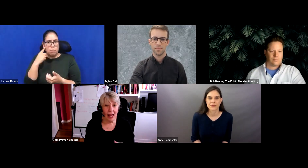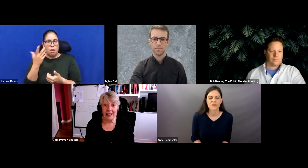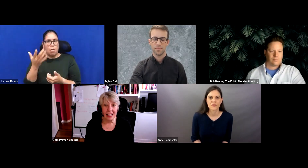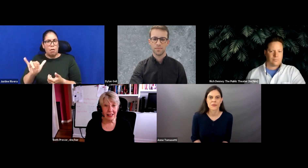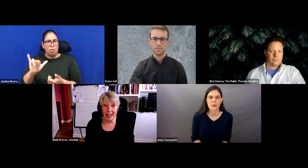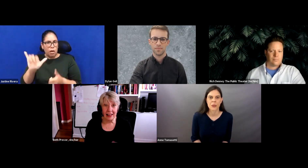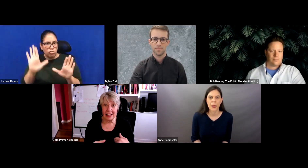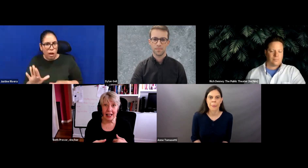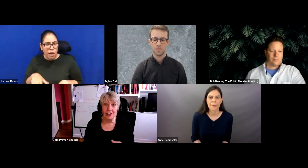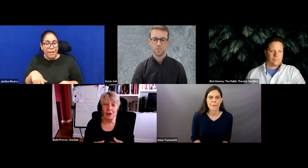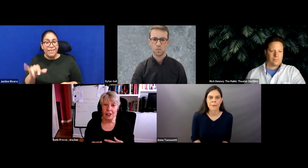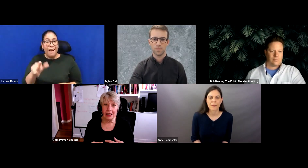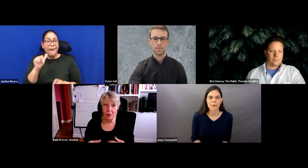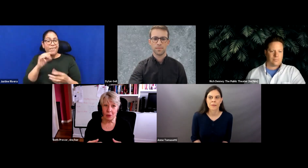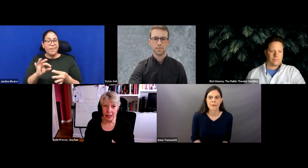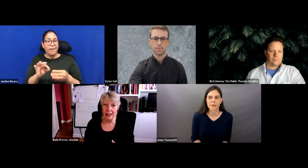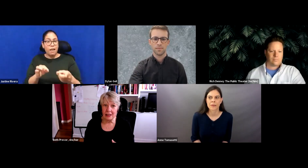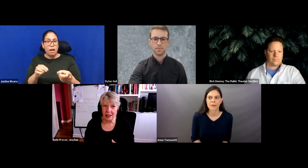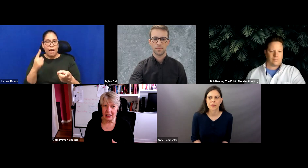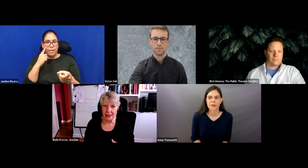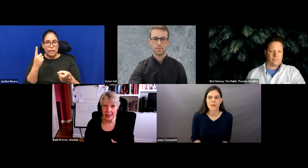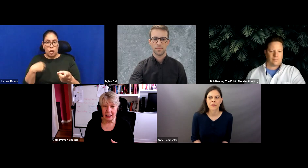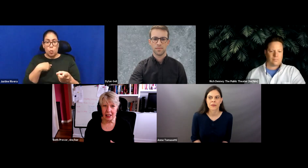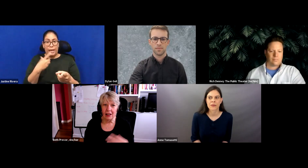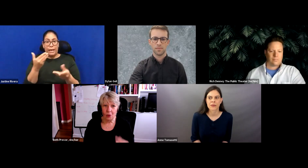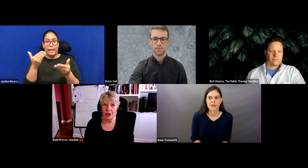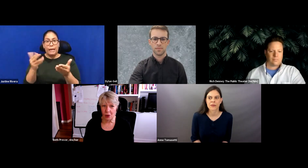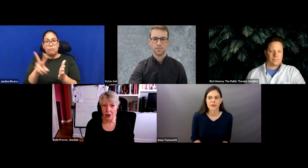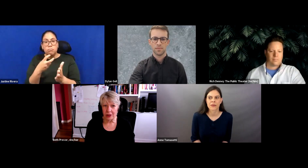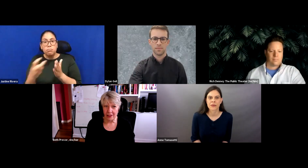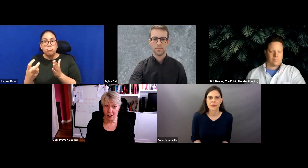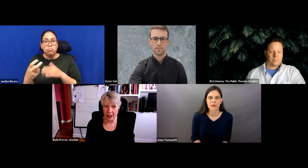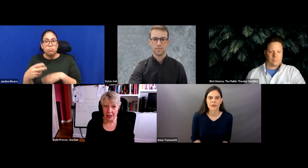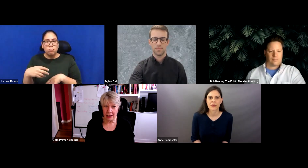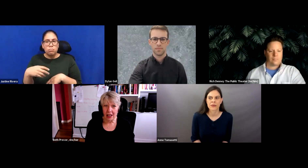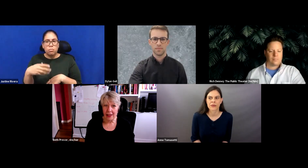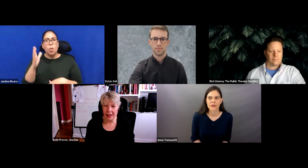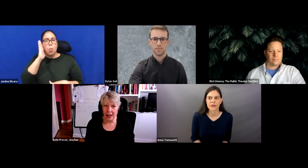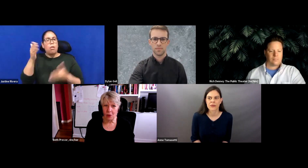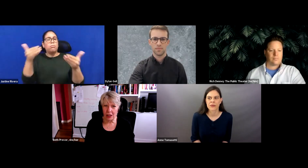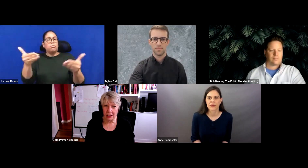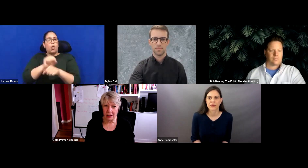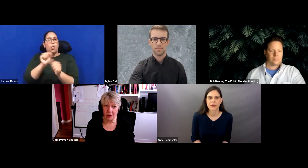you know, as Anne said, I don't think that we went into this thinking, "We're going to work with Deaf artists." That wasn't,